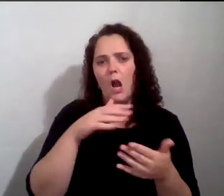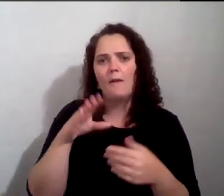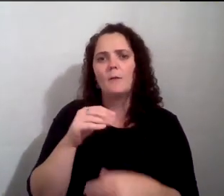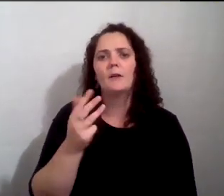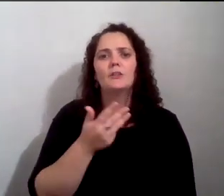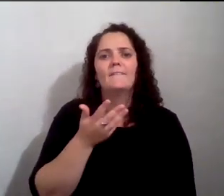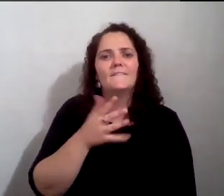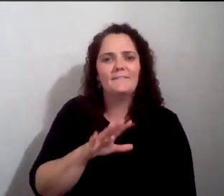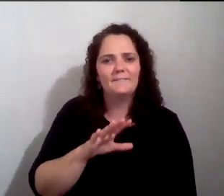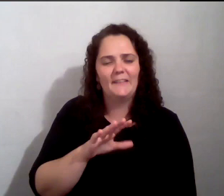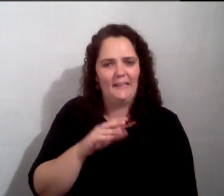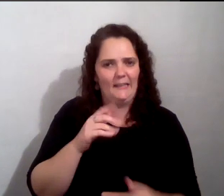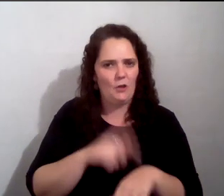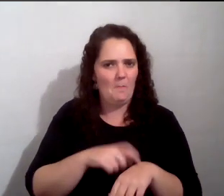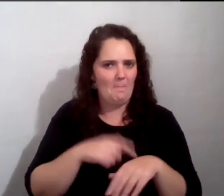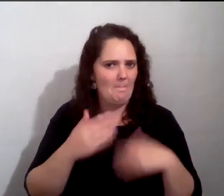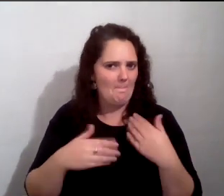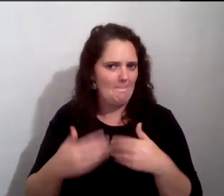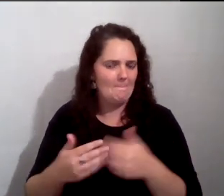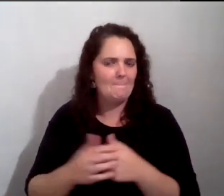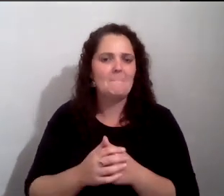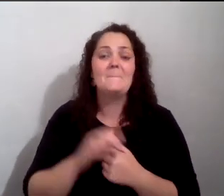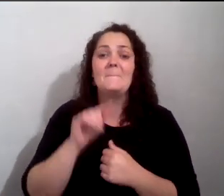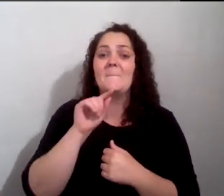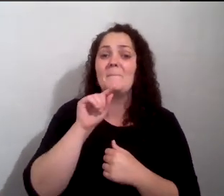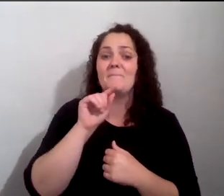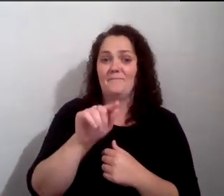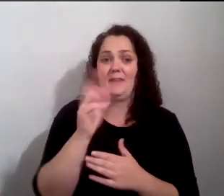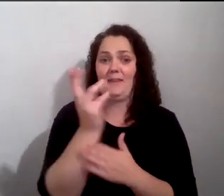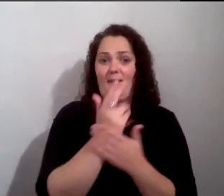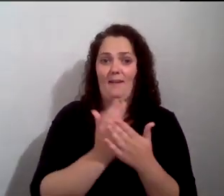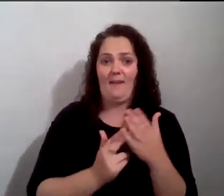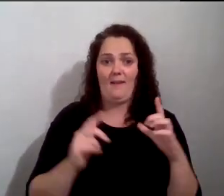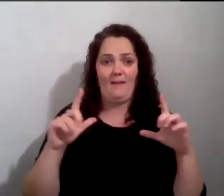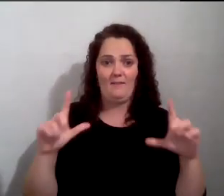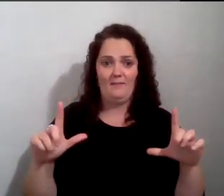interpreting his extensive knowledge of aboriginal culture society and very